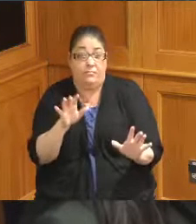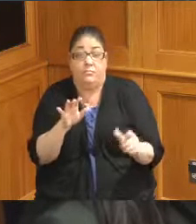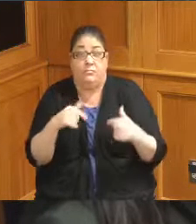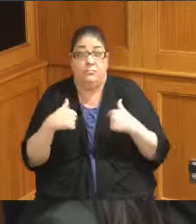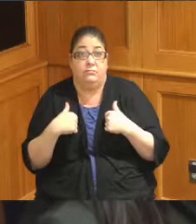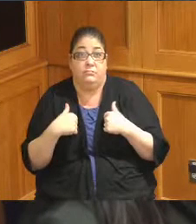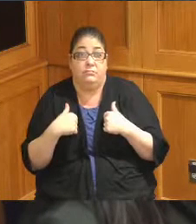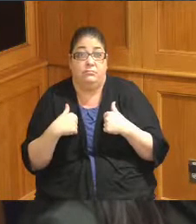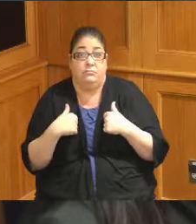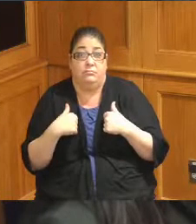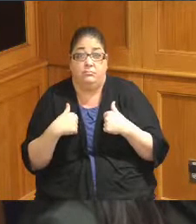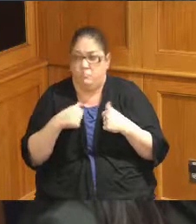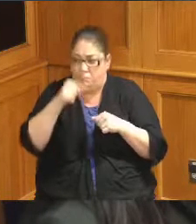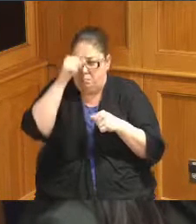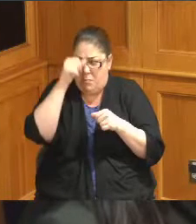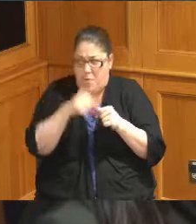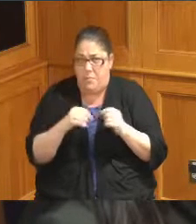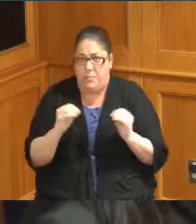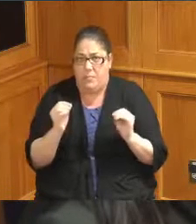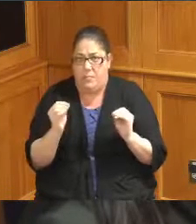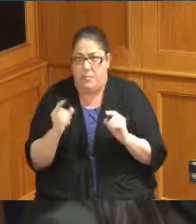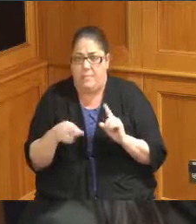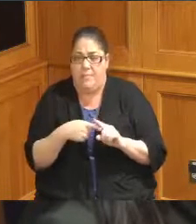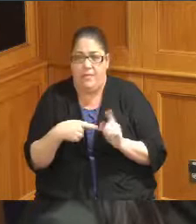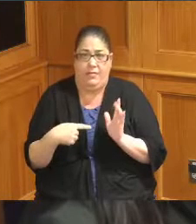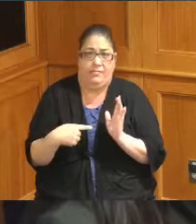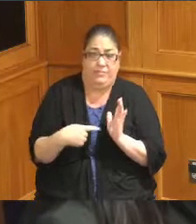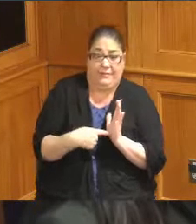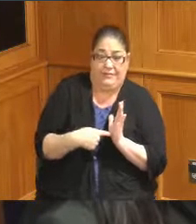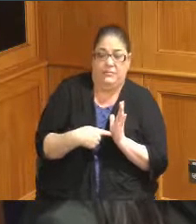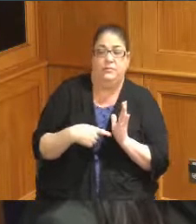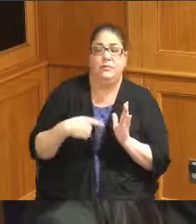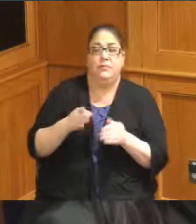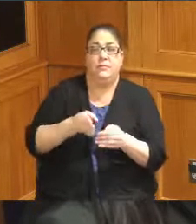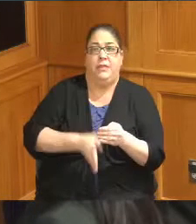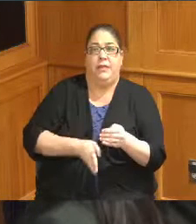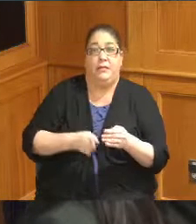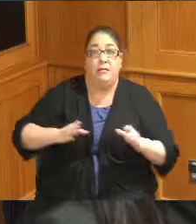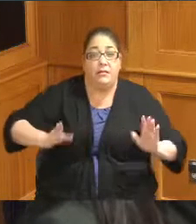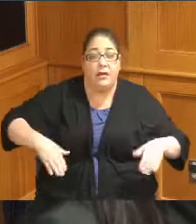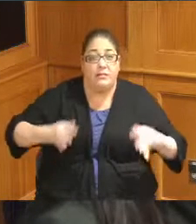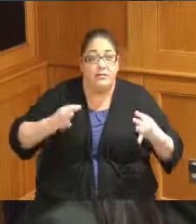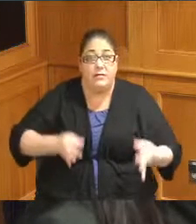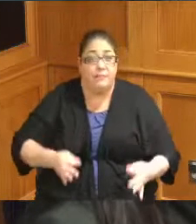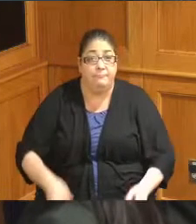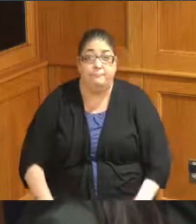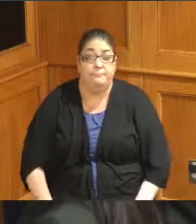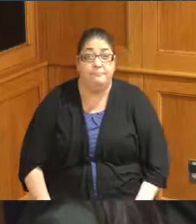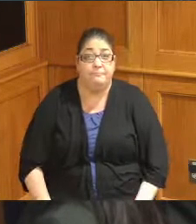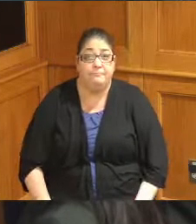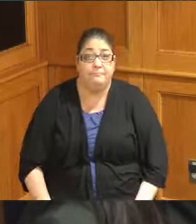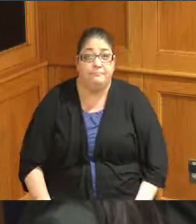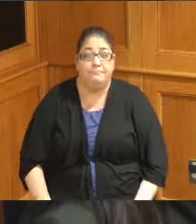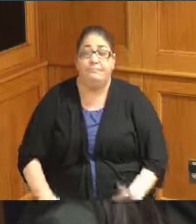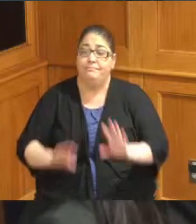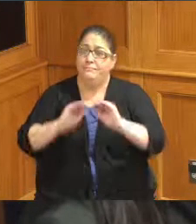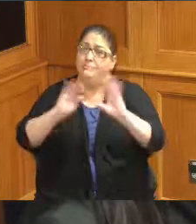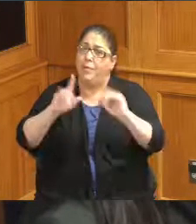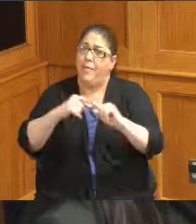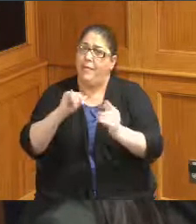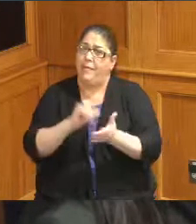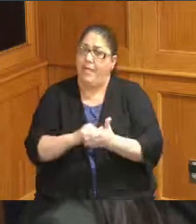and I don't remember this being completed yet and I've been very clear about my position I'm